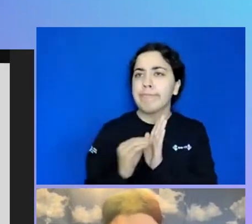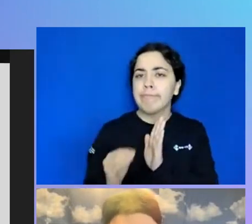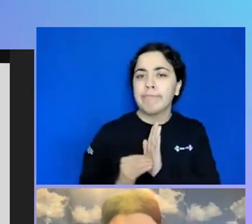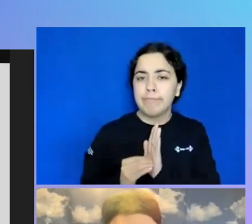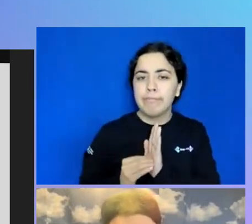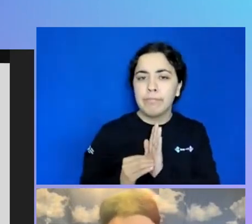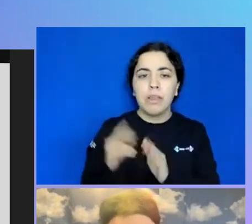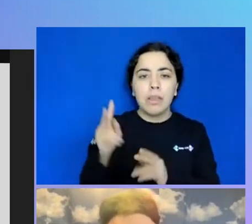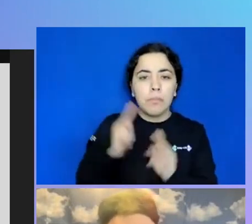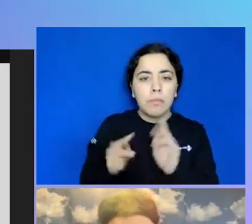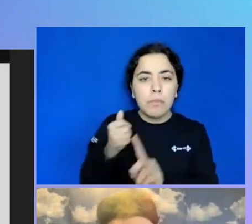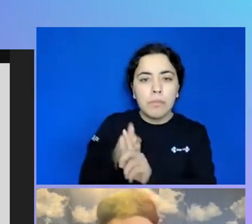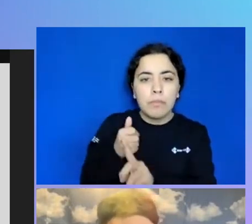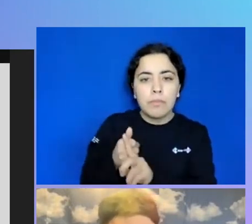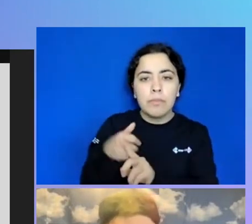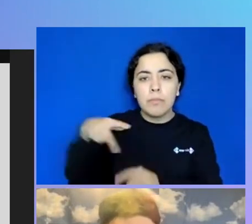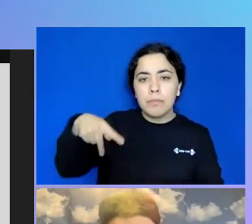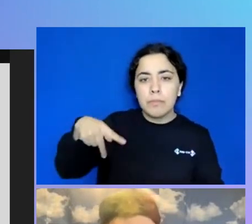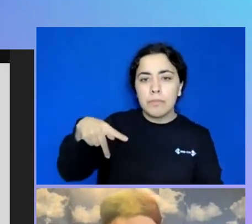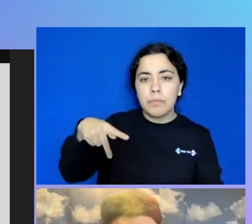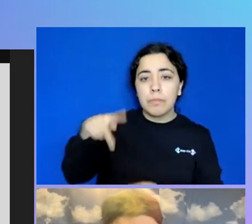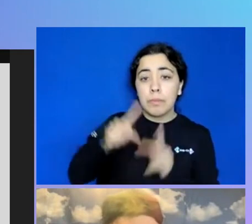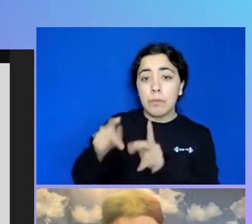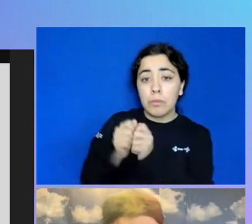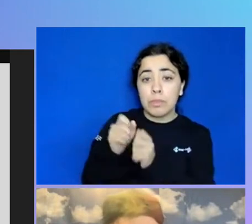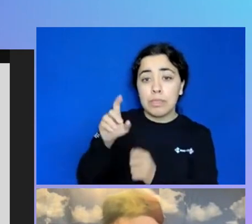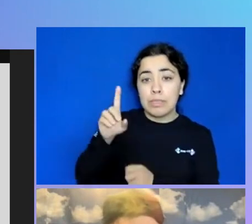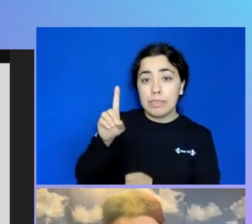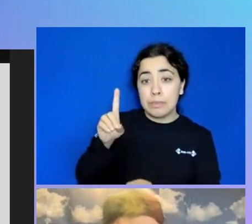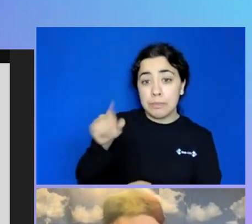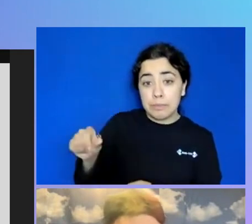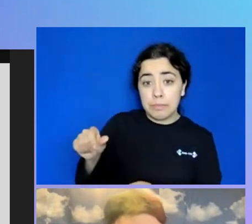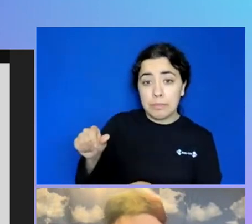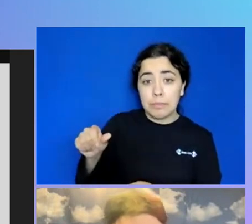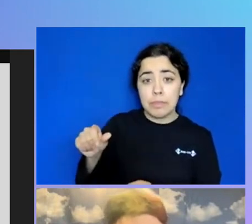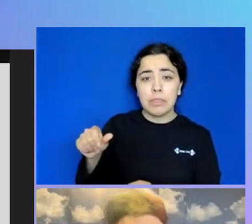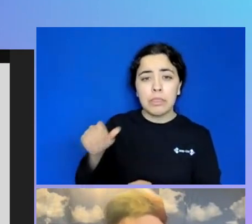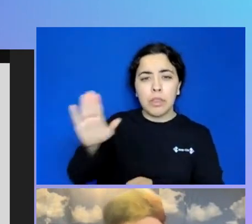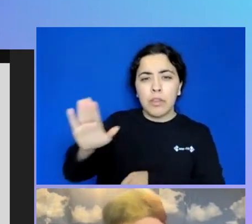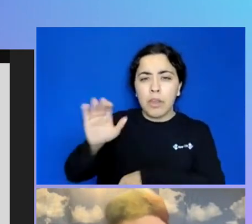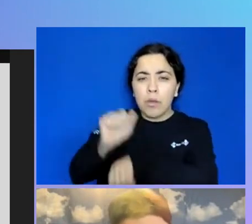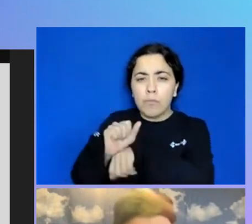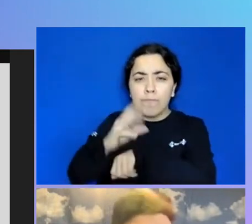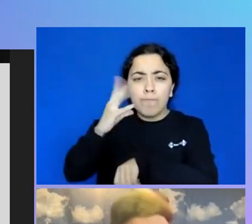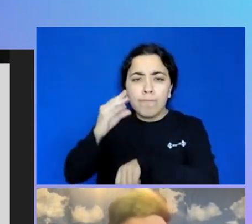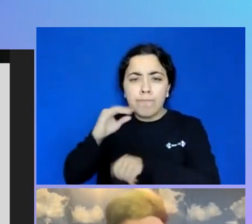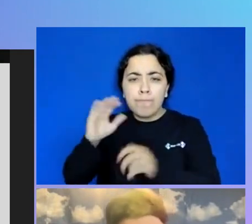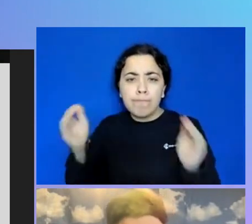for people with disabilities in your organizations and to use